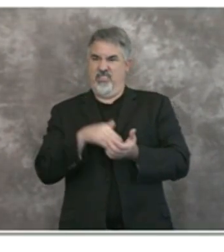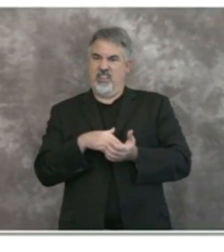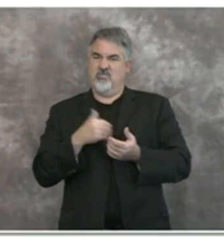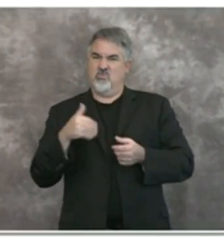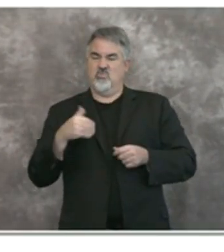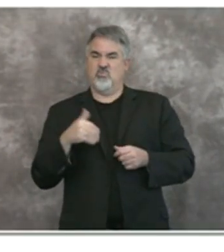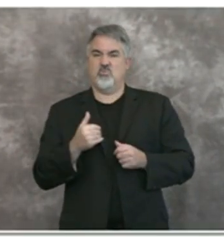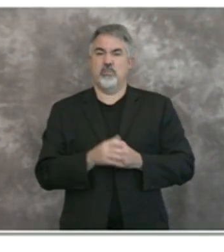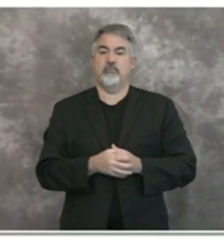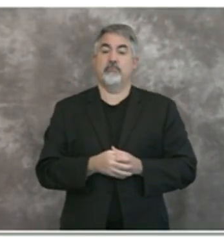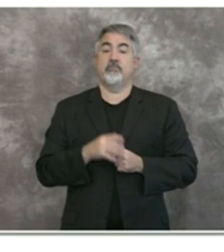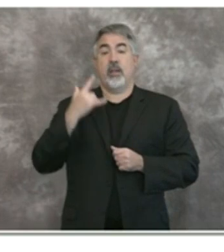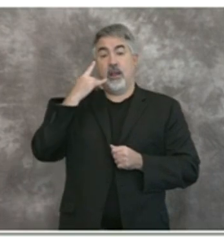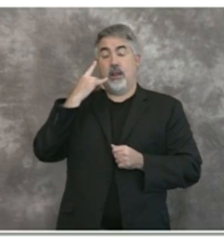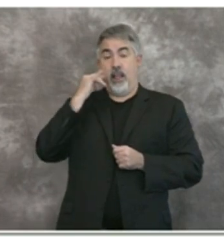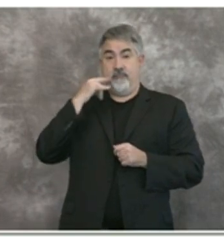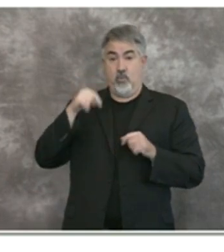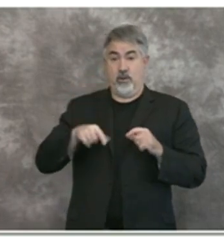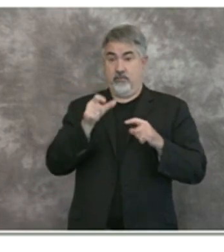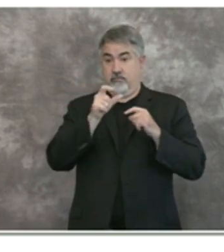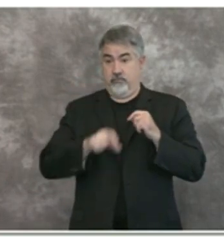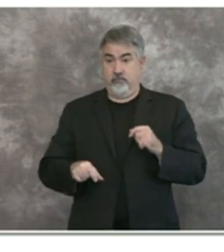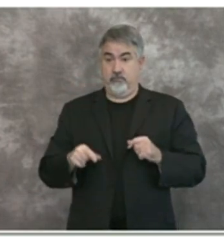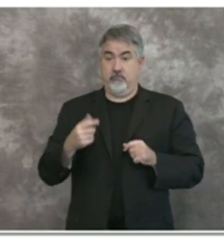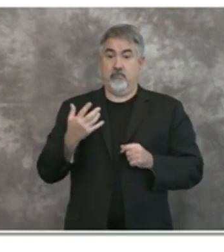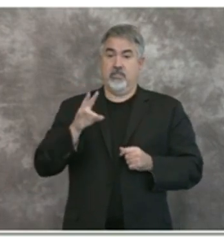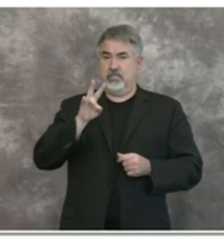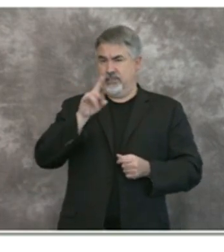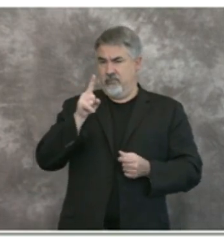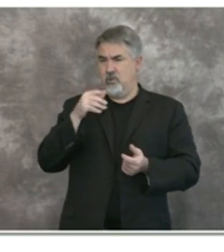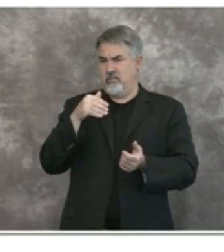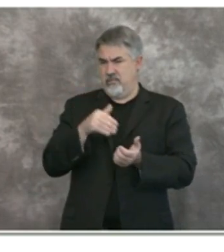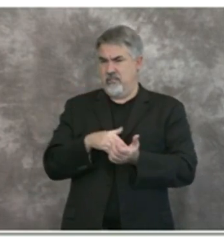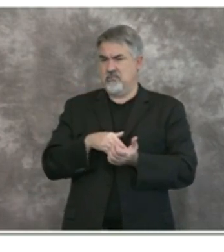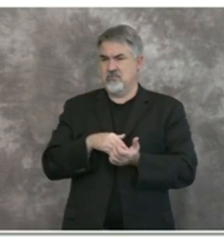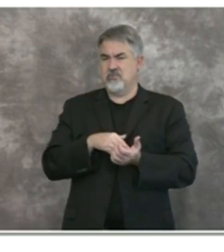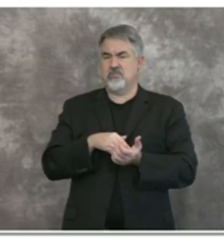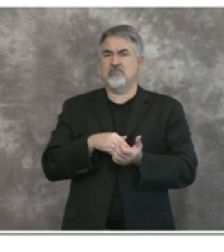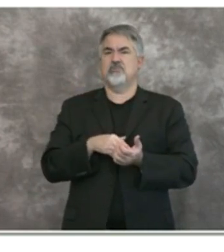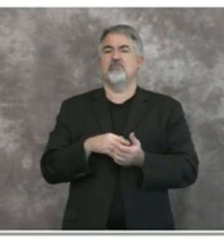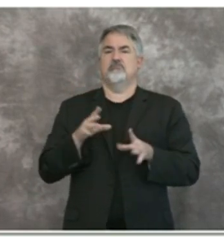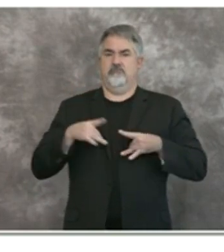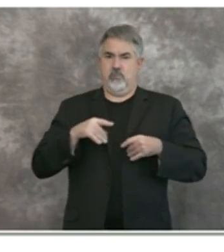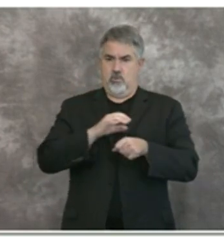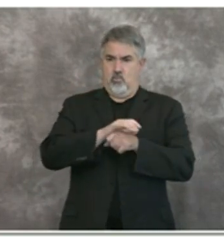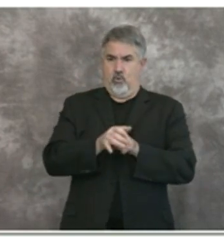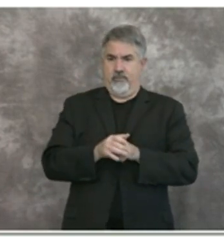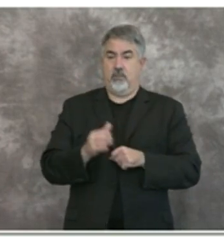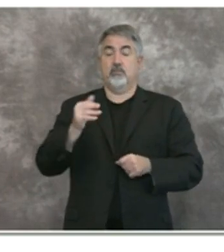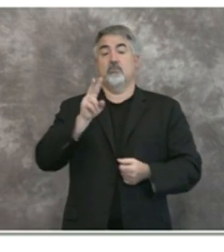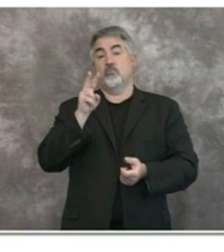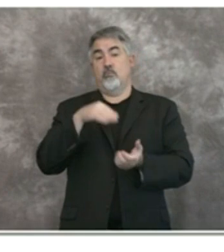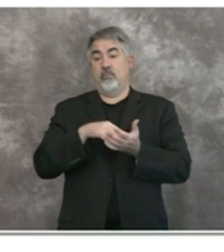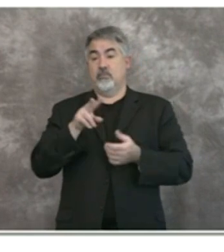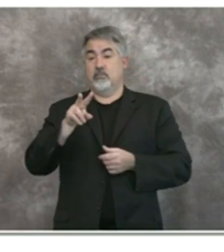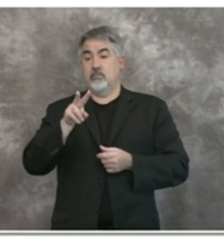AND THIS IS 32% OF THE GLOBAL NUMBER AND INCLUDES OVER 83,000 DEATHS STATEWIDE